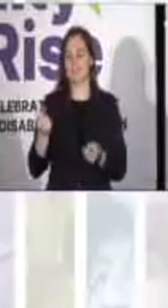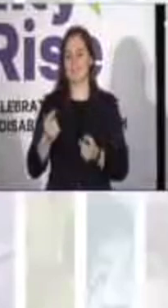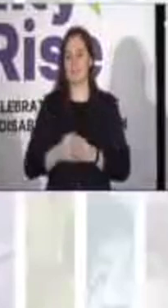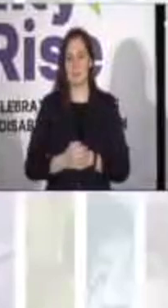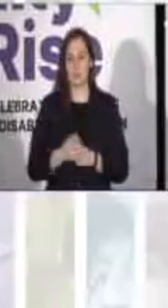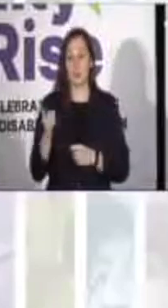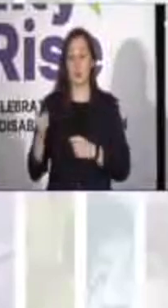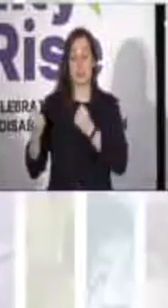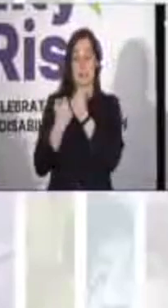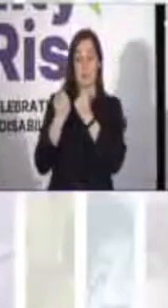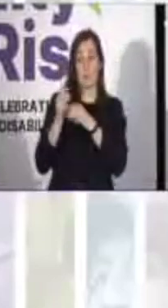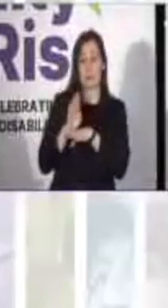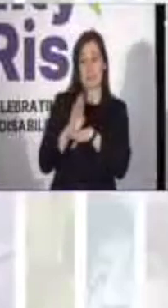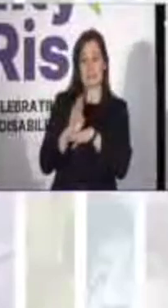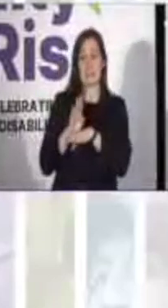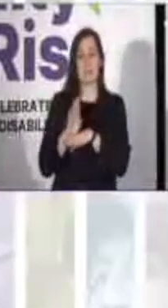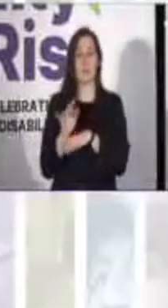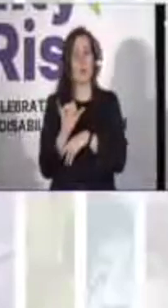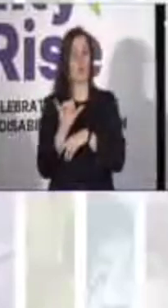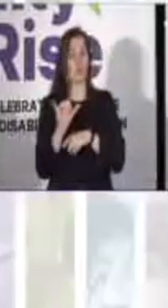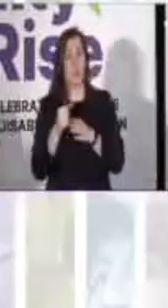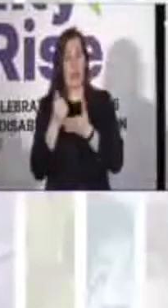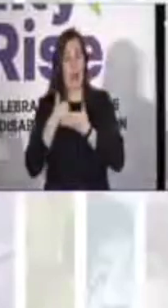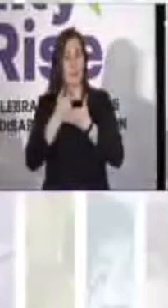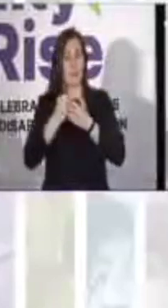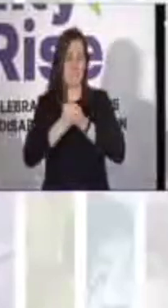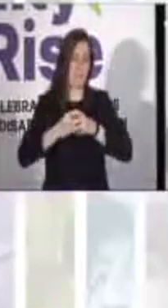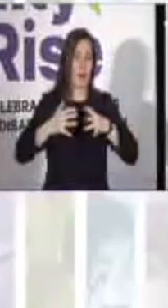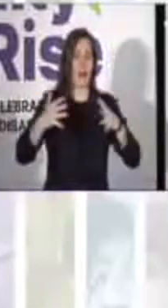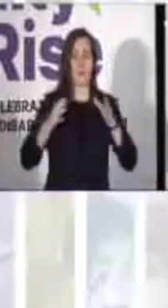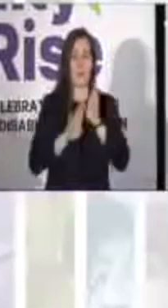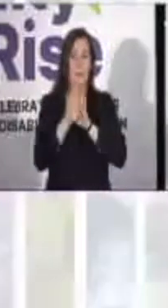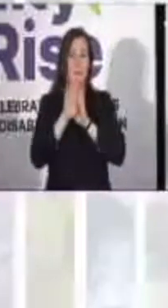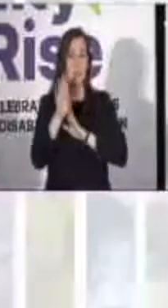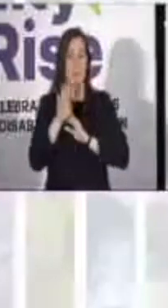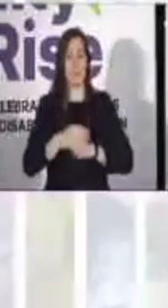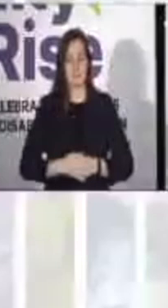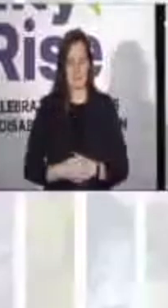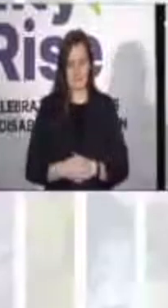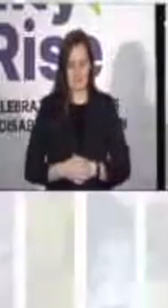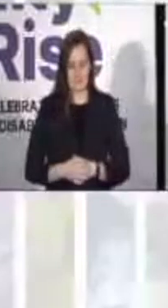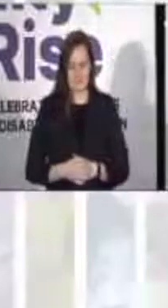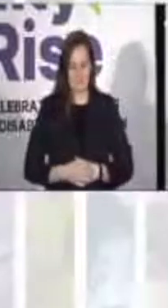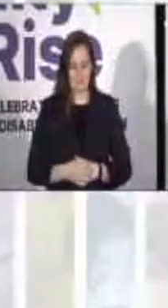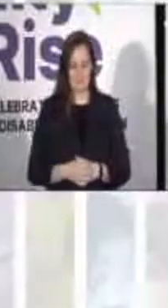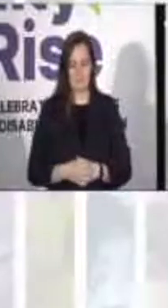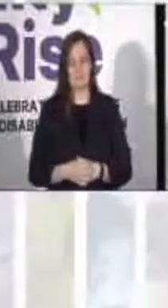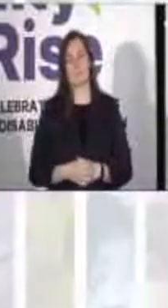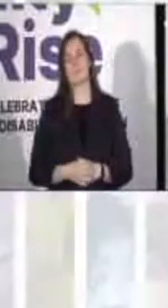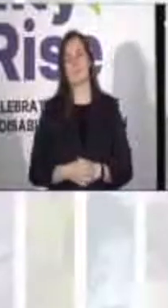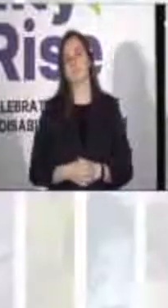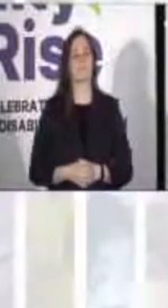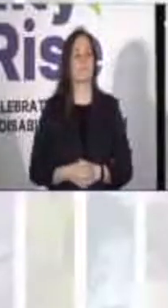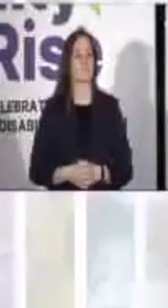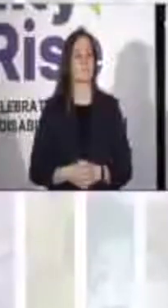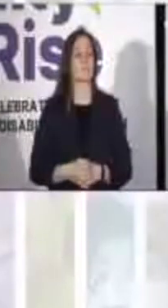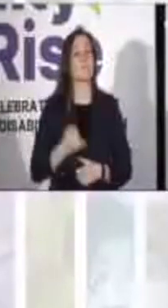SHE HELPED TO GROW IN WAYS I COULD NOT HAVE DONE ALONE. TO ANY SMALL BUSINESS AND THE AUDIENCE,